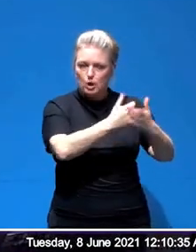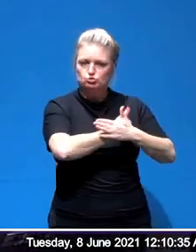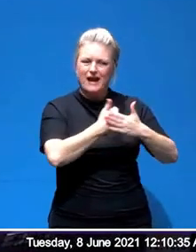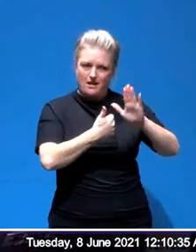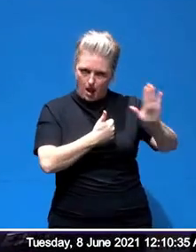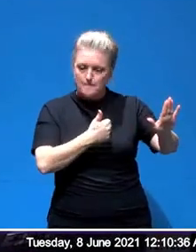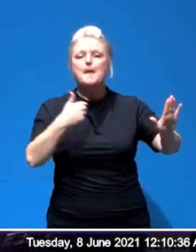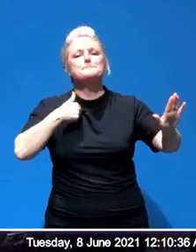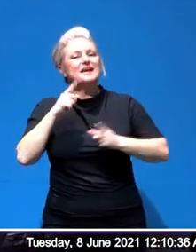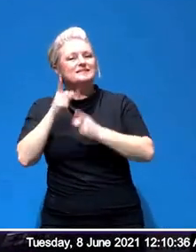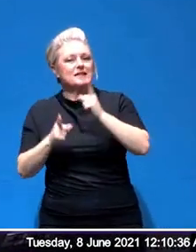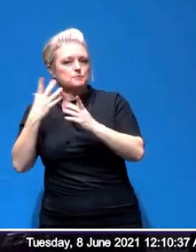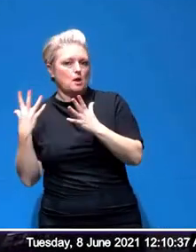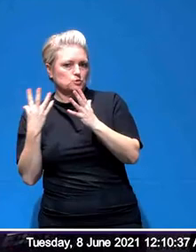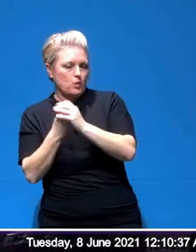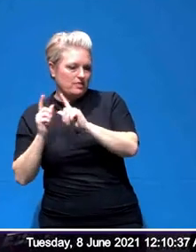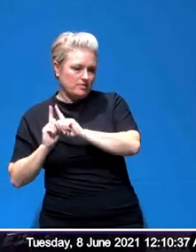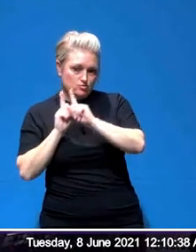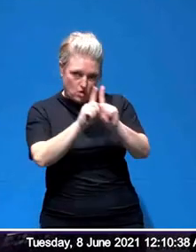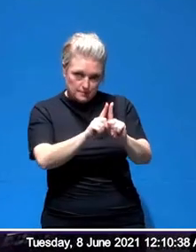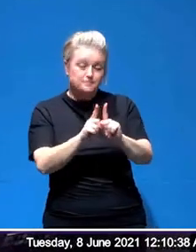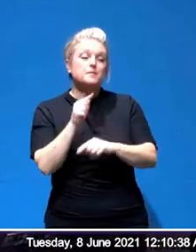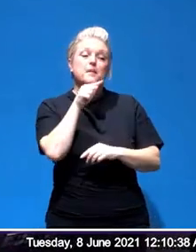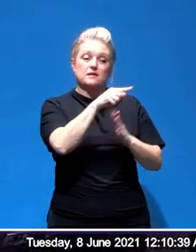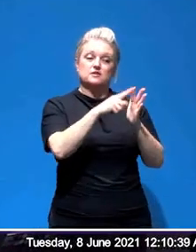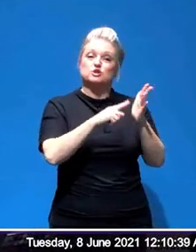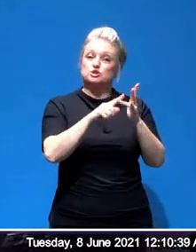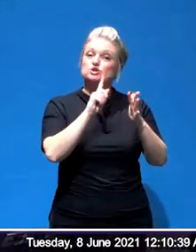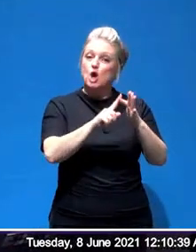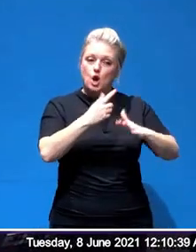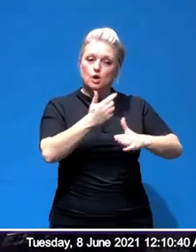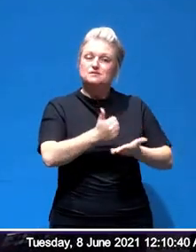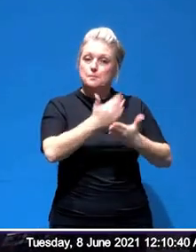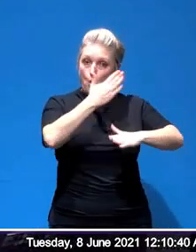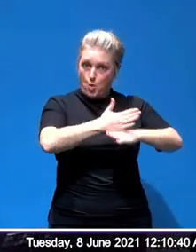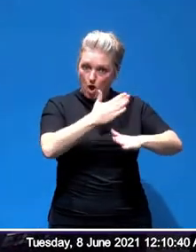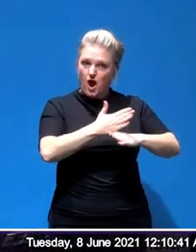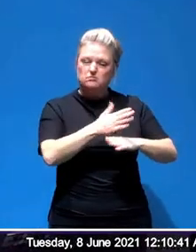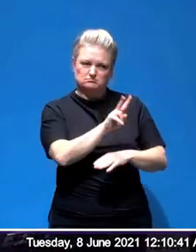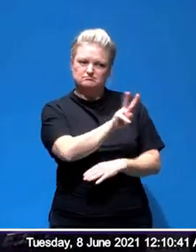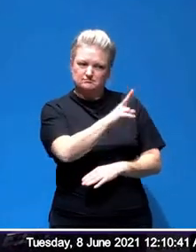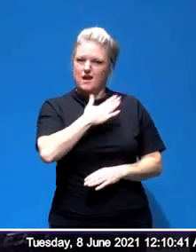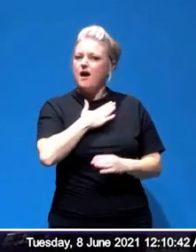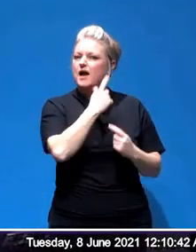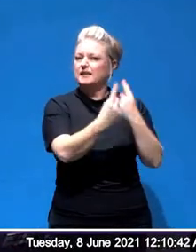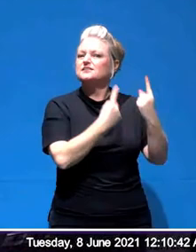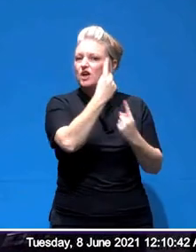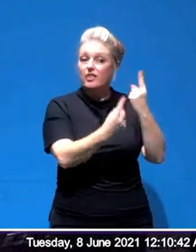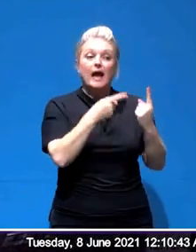The other support worker, Joe, who he really likes, goes in the pool with him and the exercise physiologist.